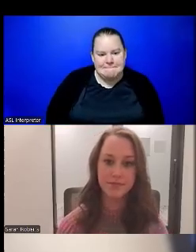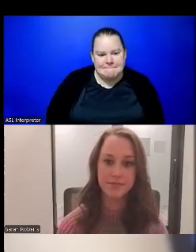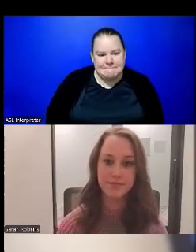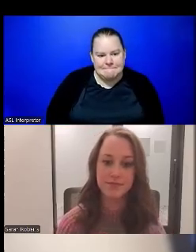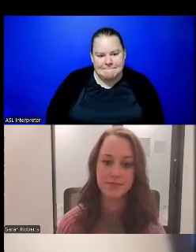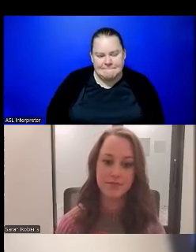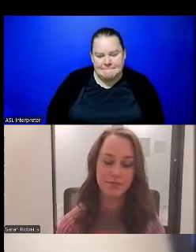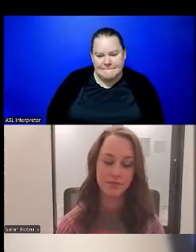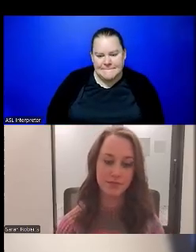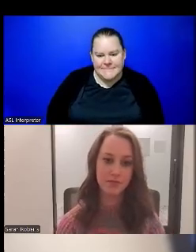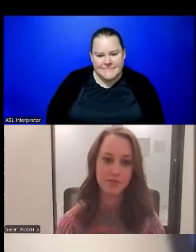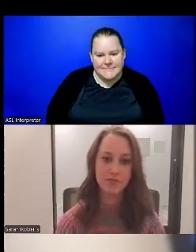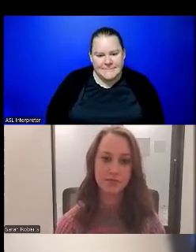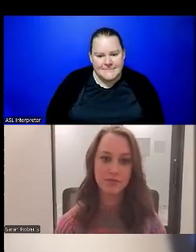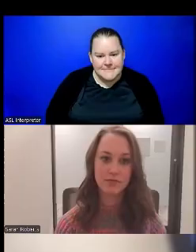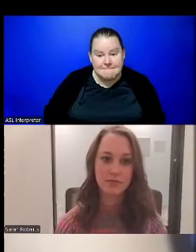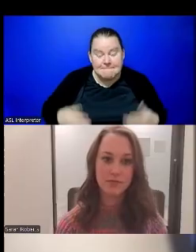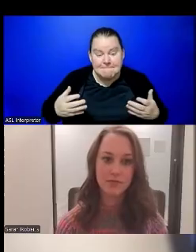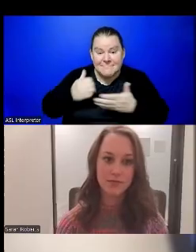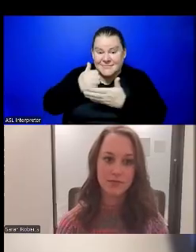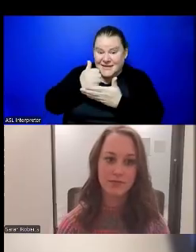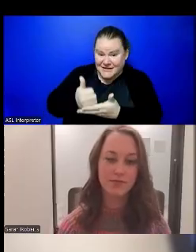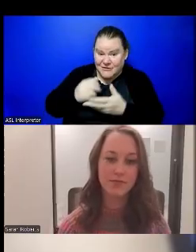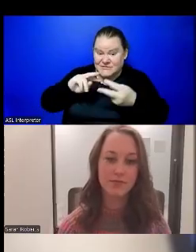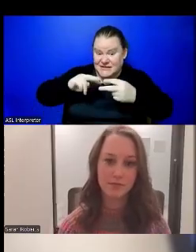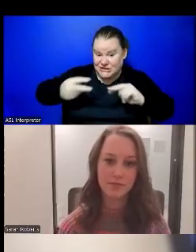it does help that the genetic testing is much more rapid, more